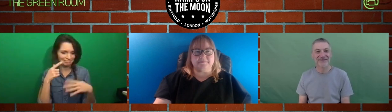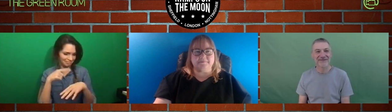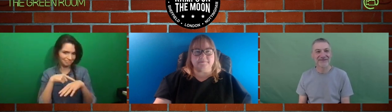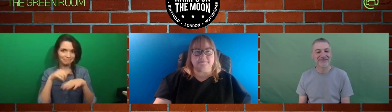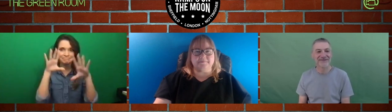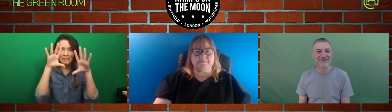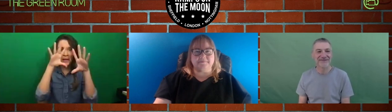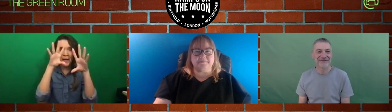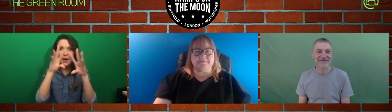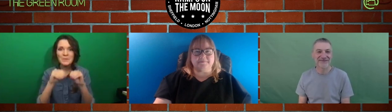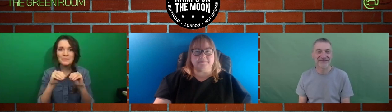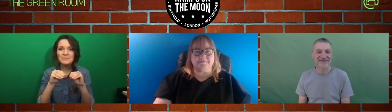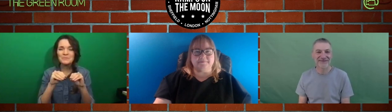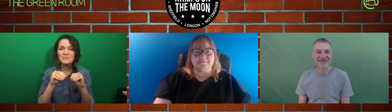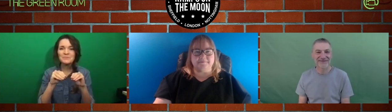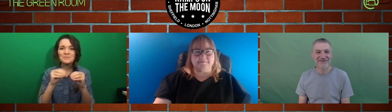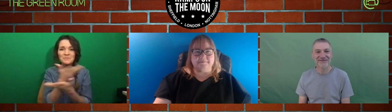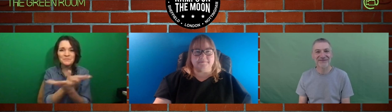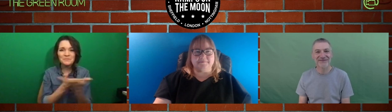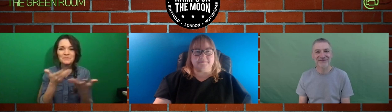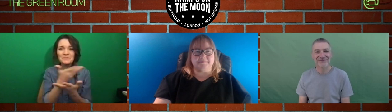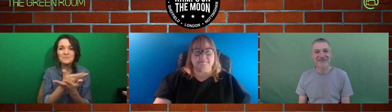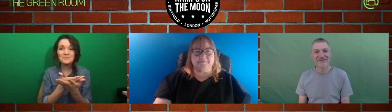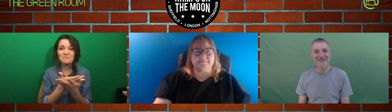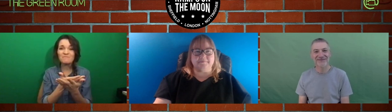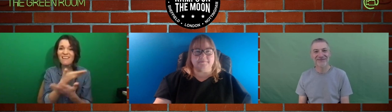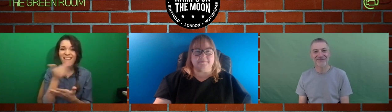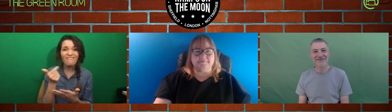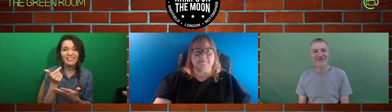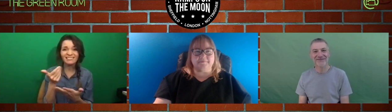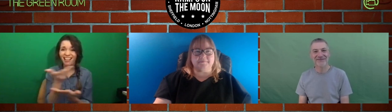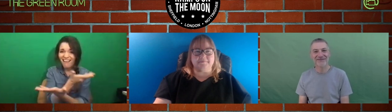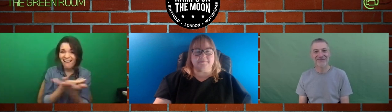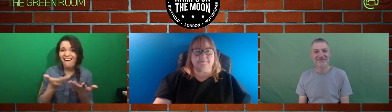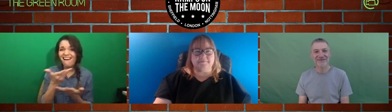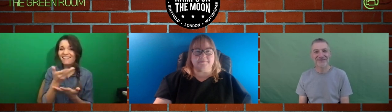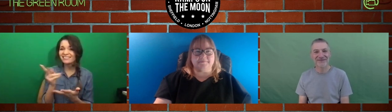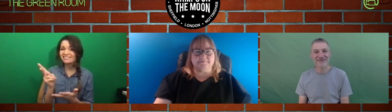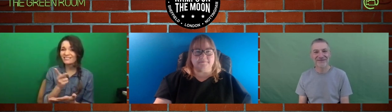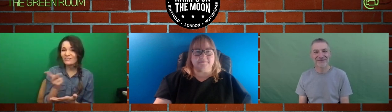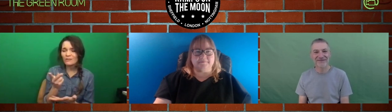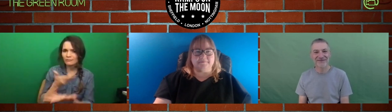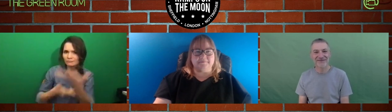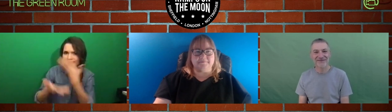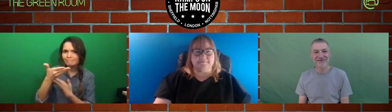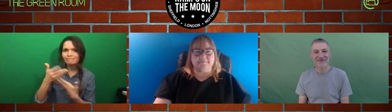lovely to talk to you both and to hear more about the role of creative enabler